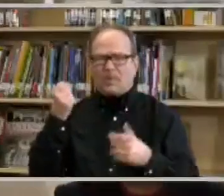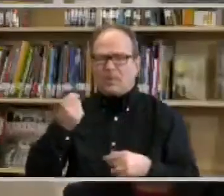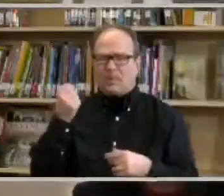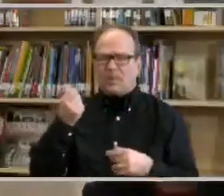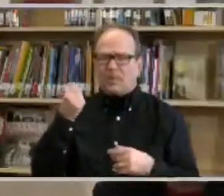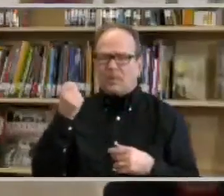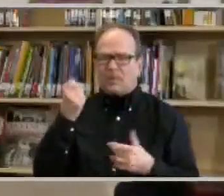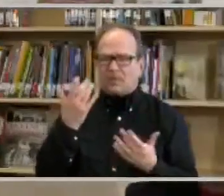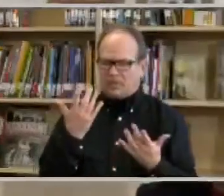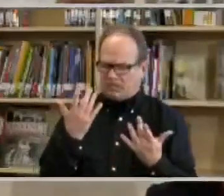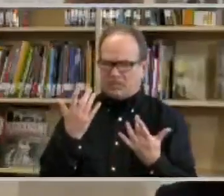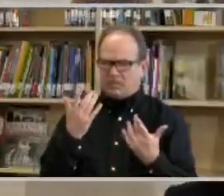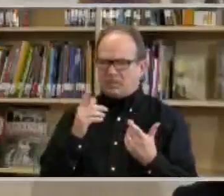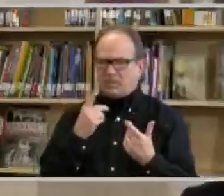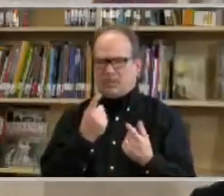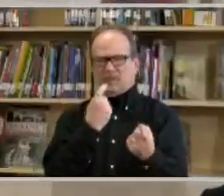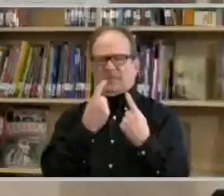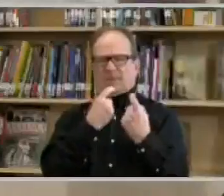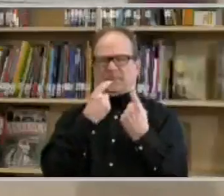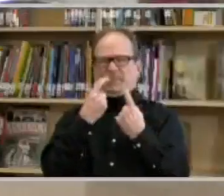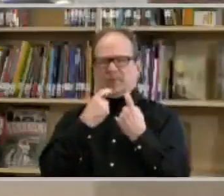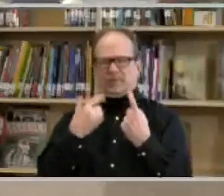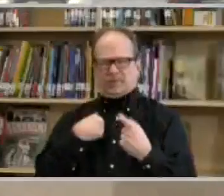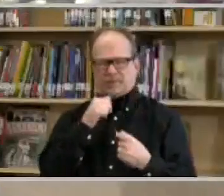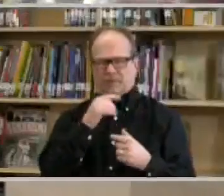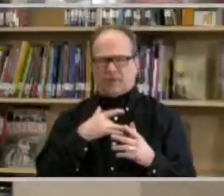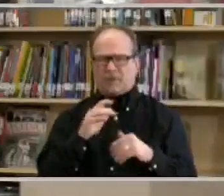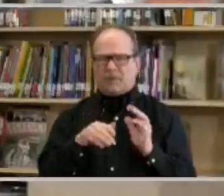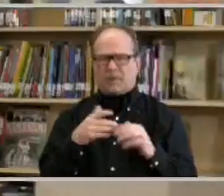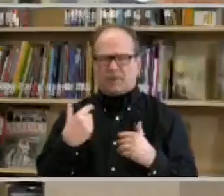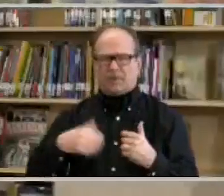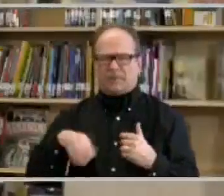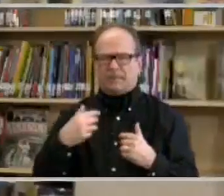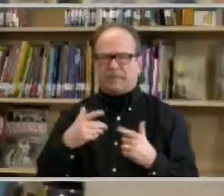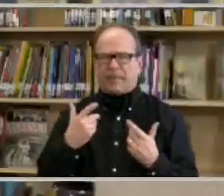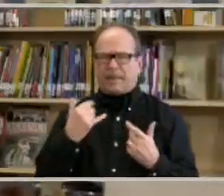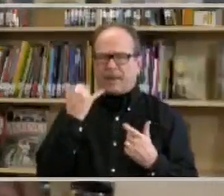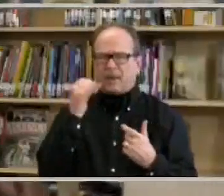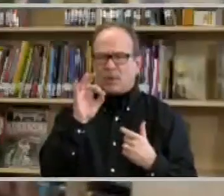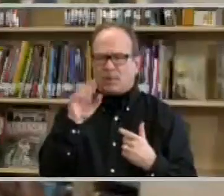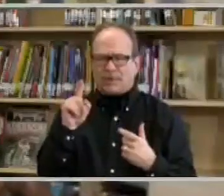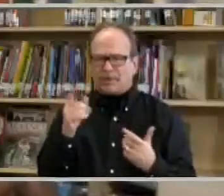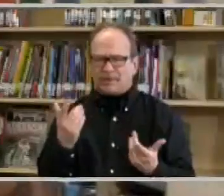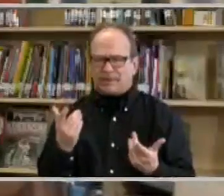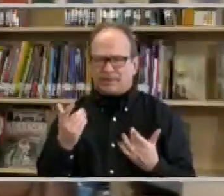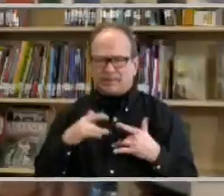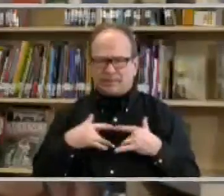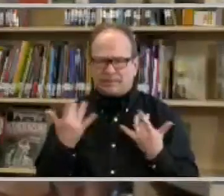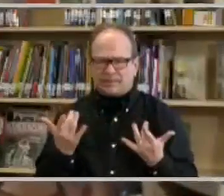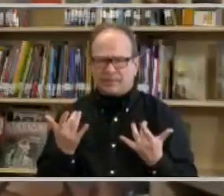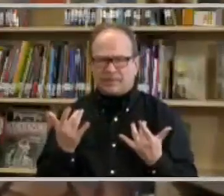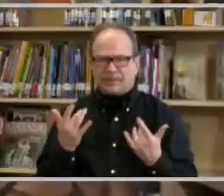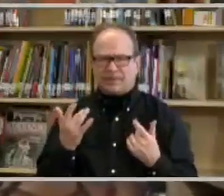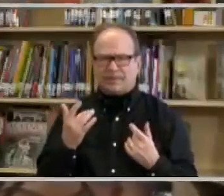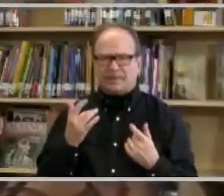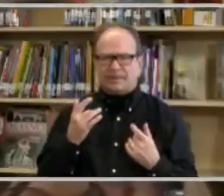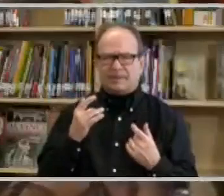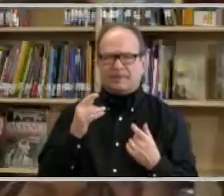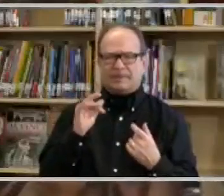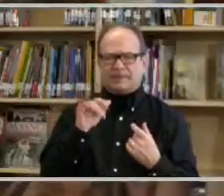ON HOLD, OR THEY'RE QUESTIONED IN A WAY THAT MAKES THEM FEEL UNCOMFORTABLE FOR MAKING THAT